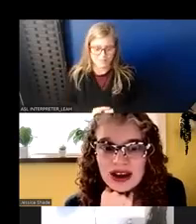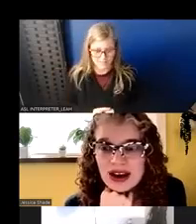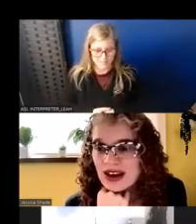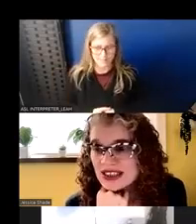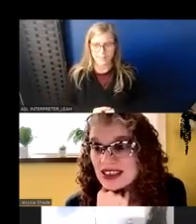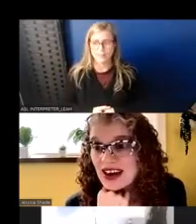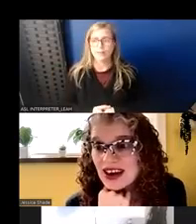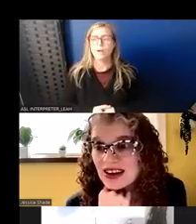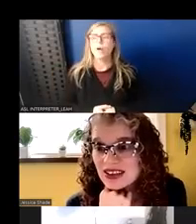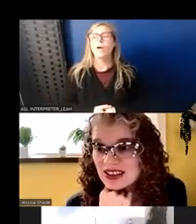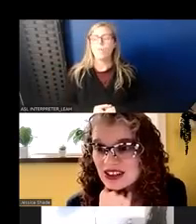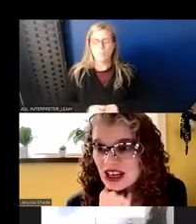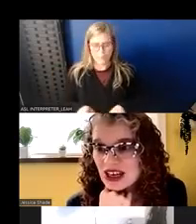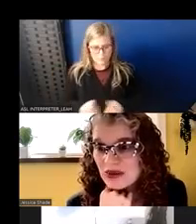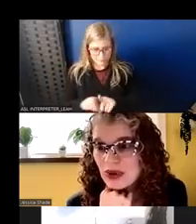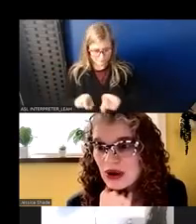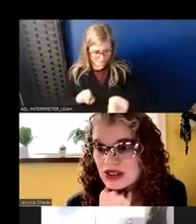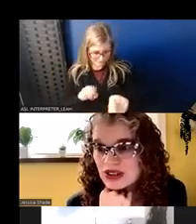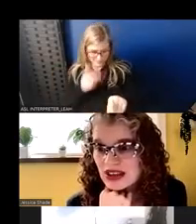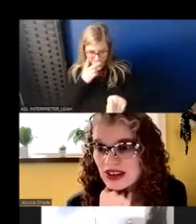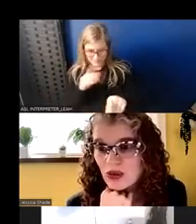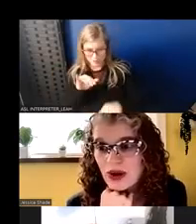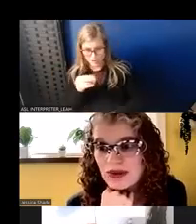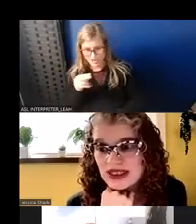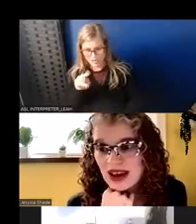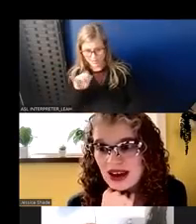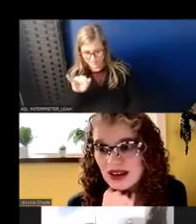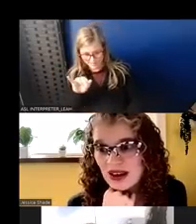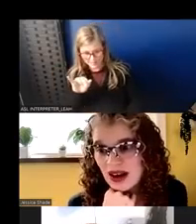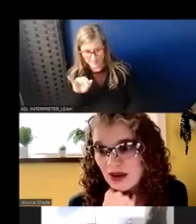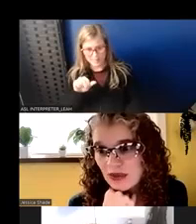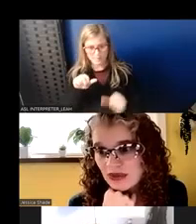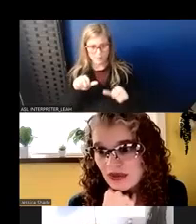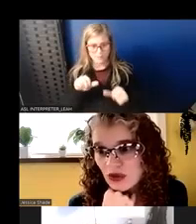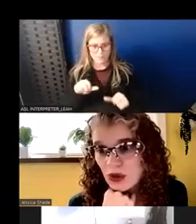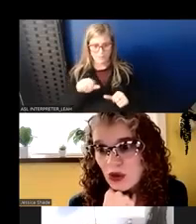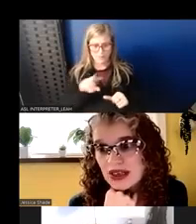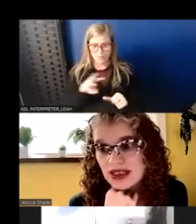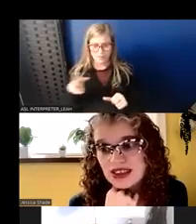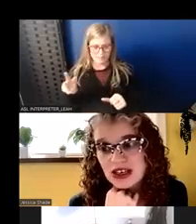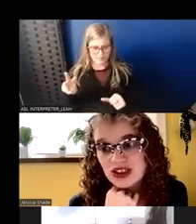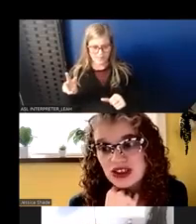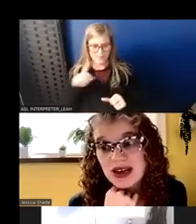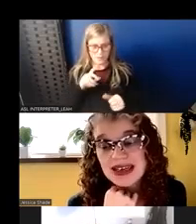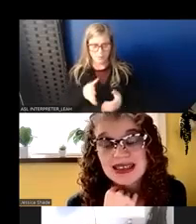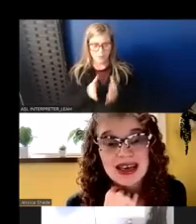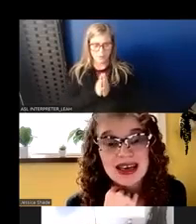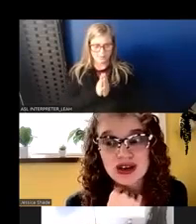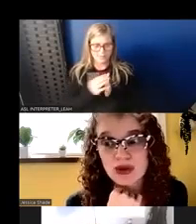And I see that Jeni posted the website for requesting special trainings. Thank you so much.